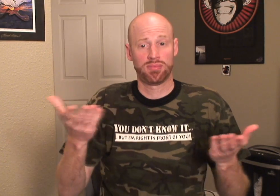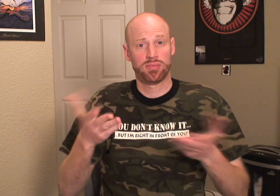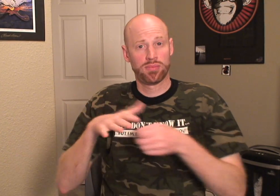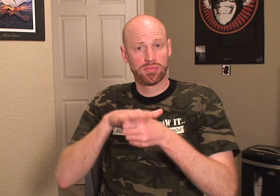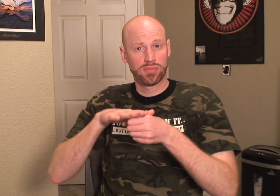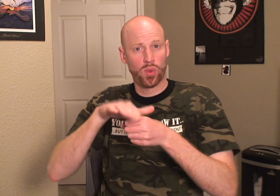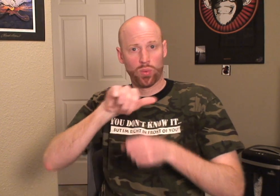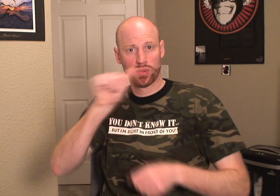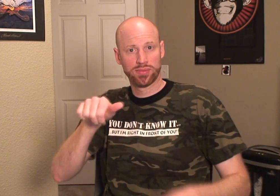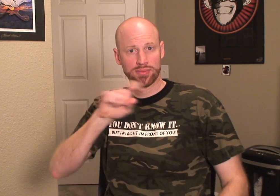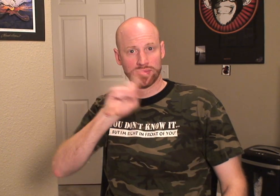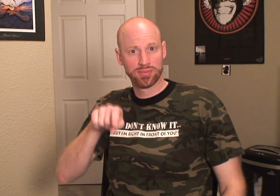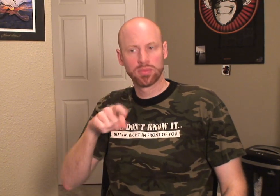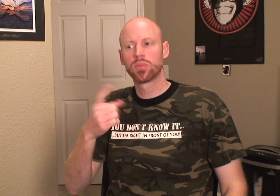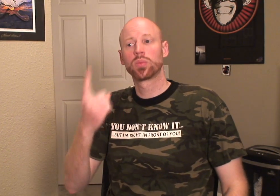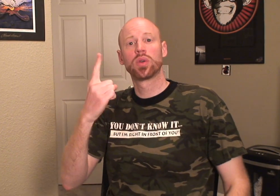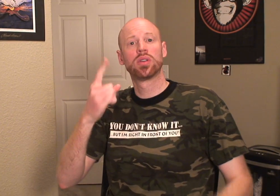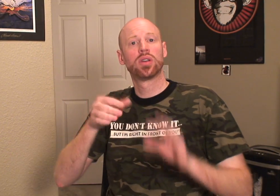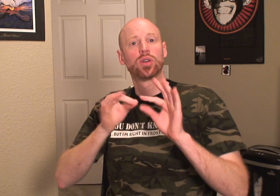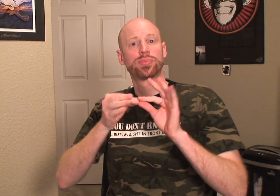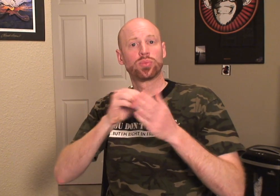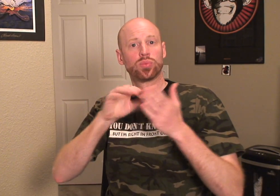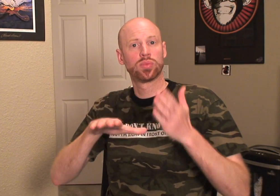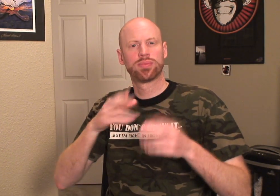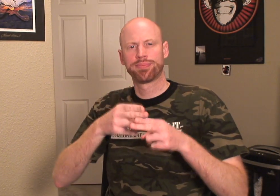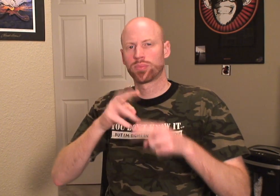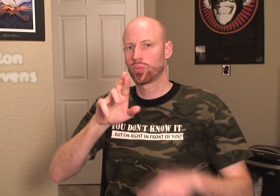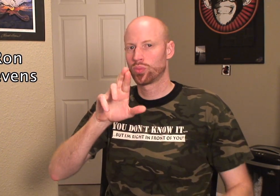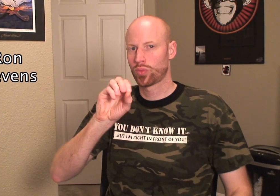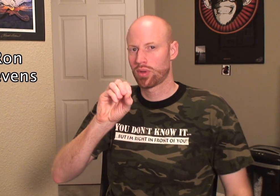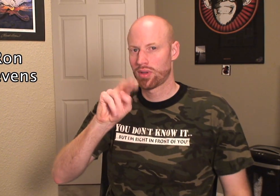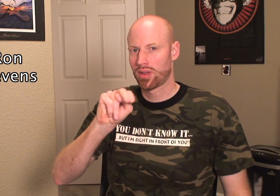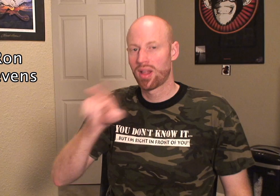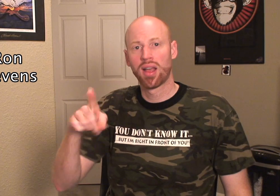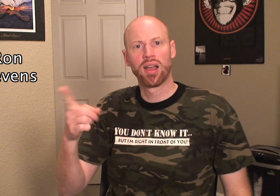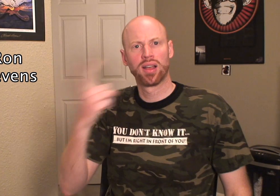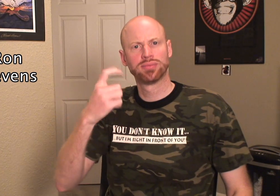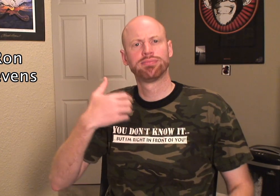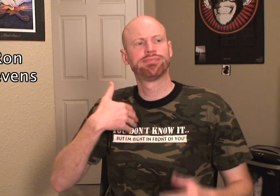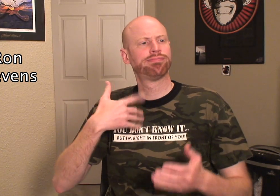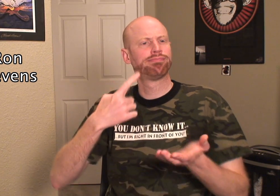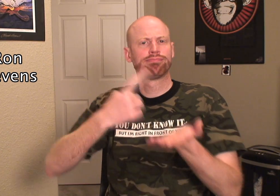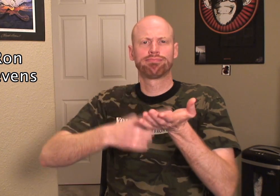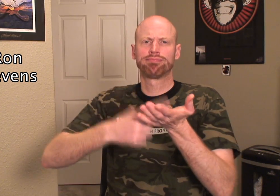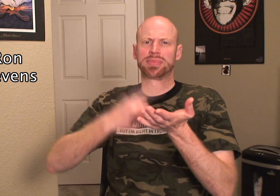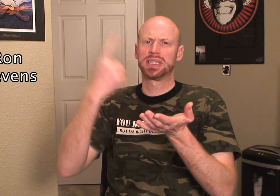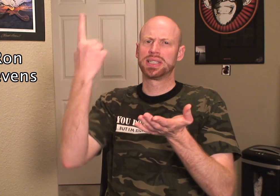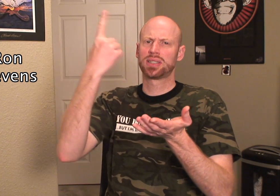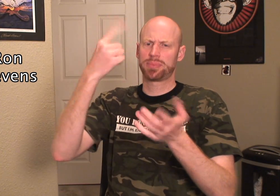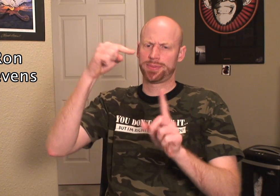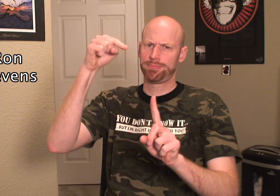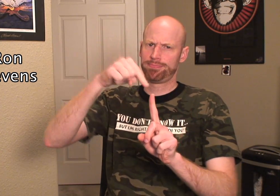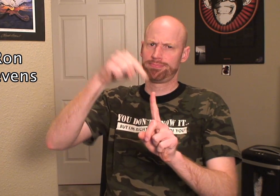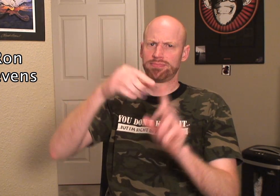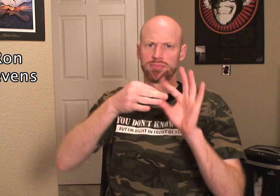A local (Austin, TX) interpreting student named Ron asked me to address a certain topic